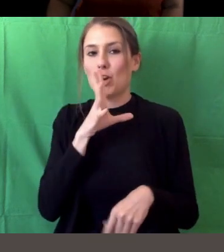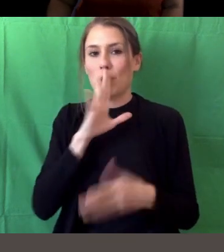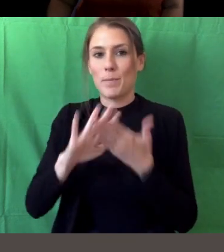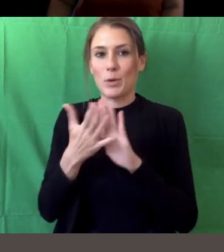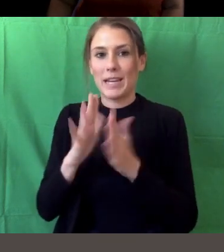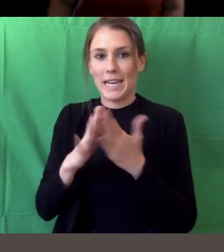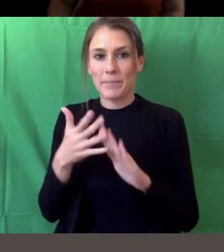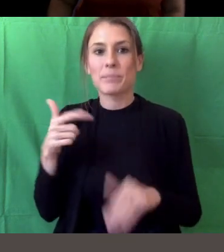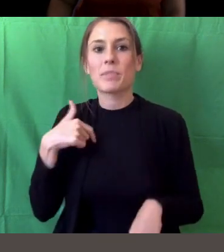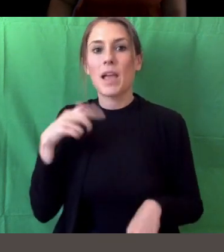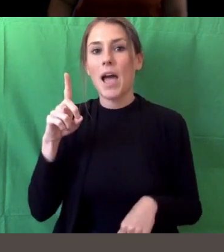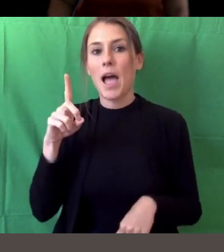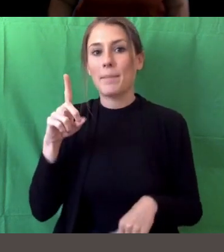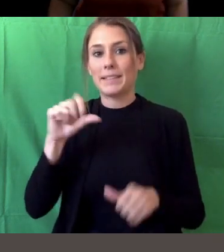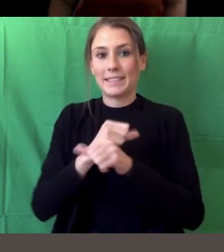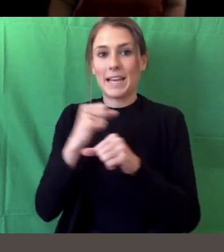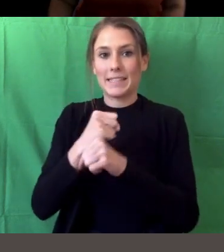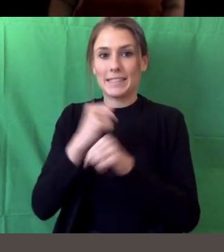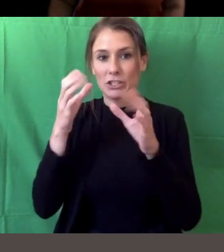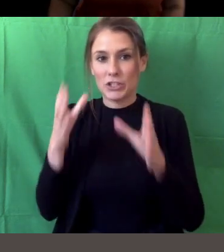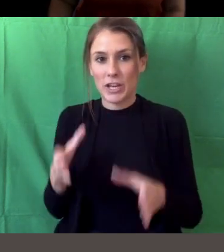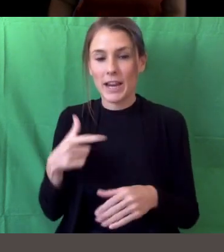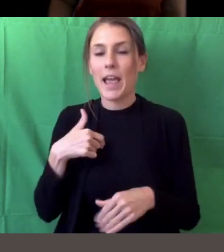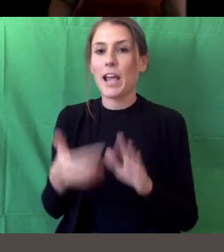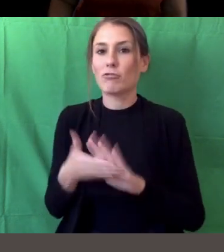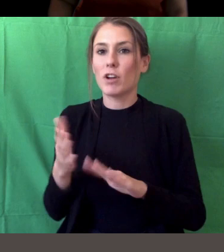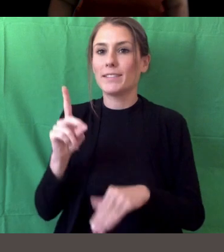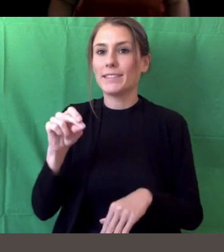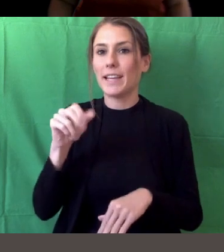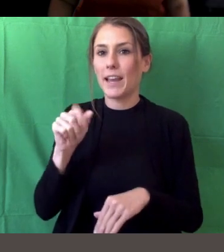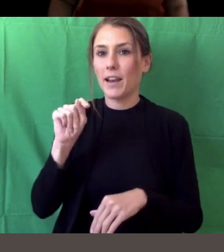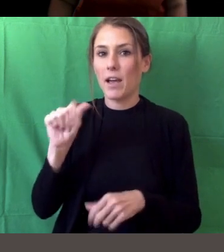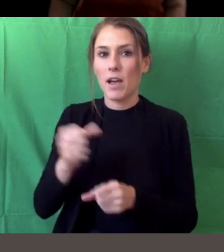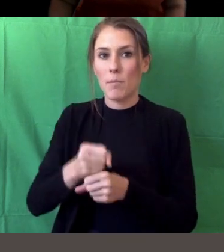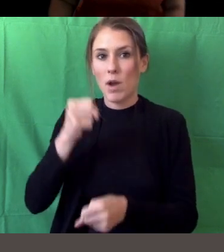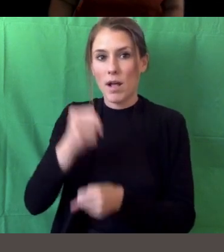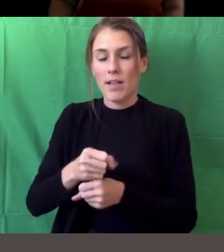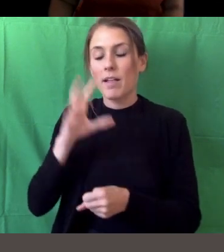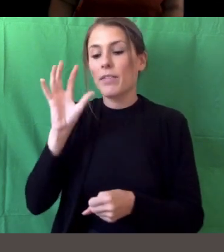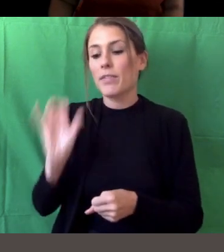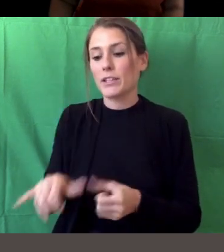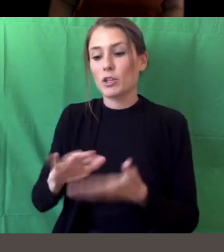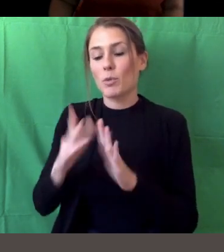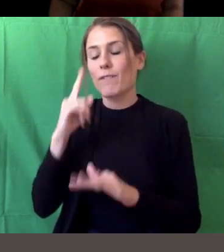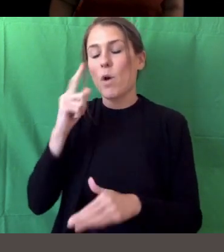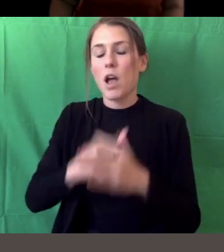I'm a statistician by training and I run Data Umbrella, which is a community for underrepresented